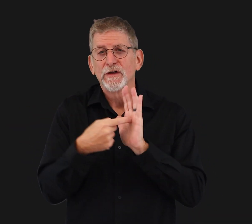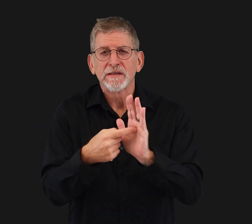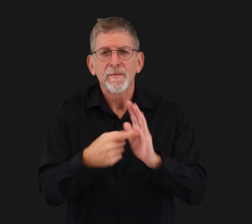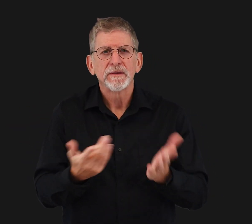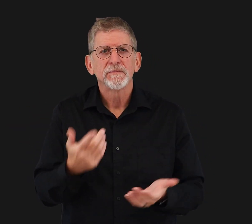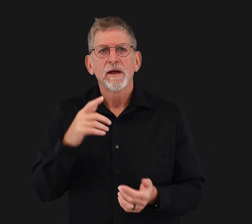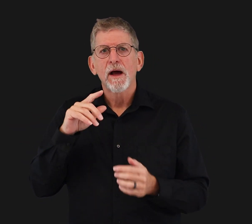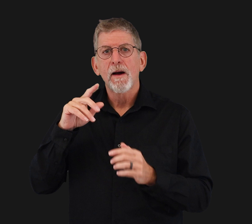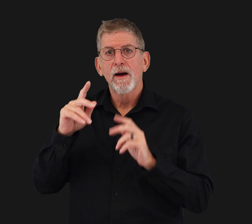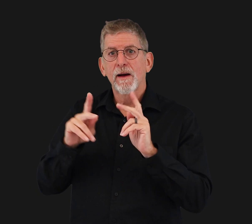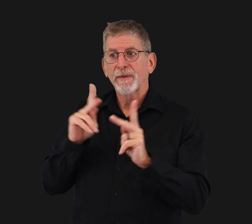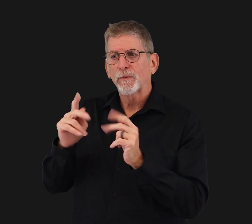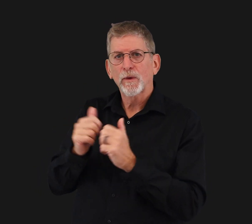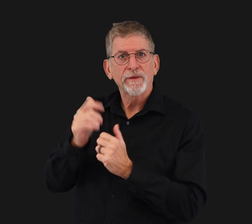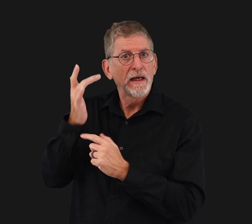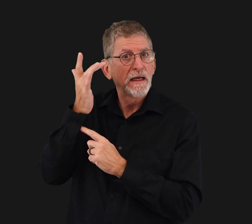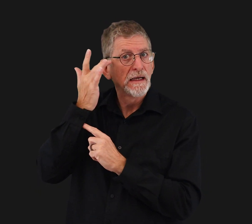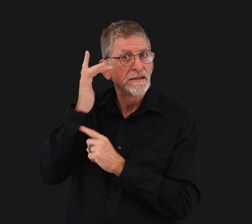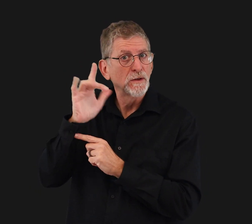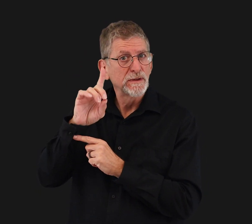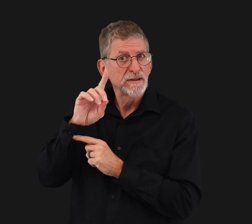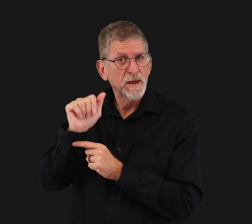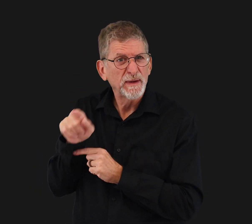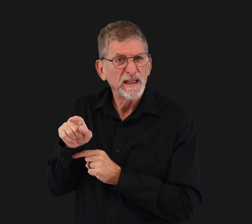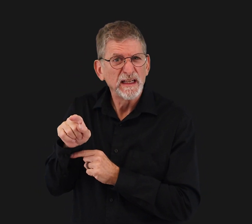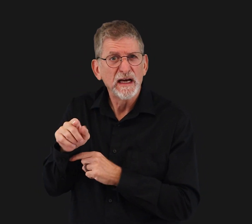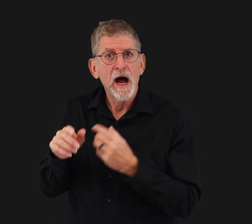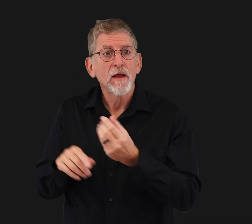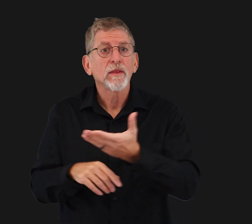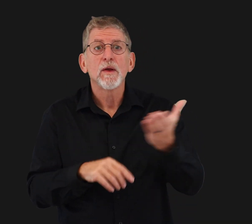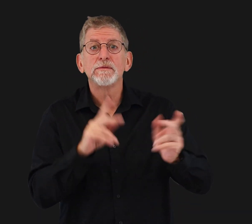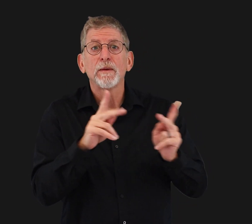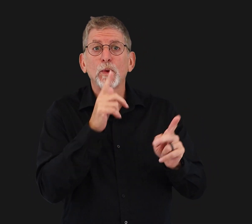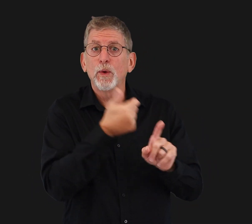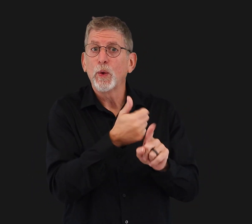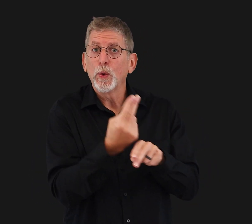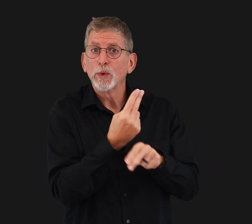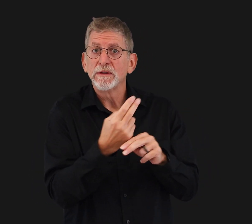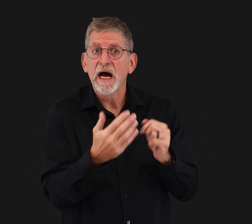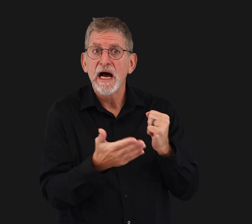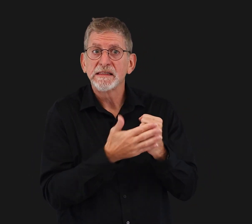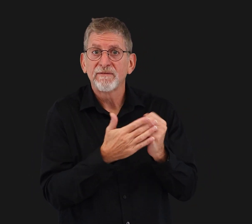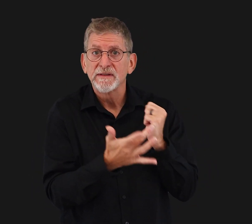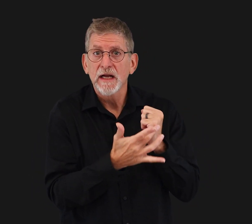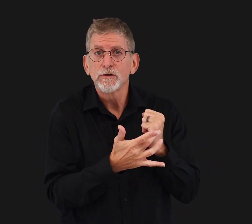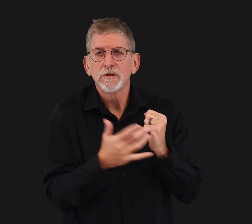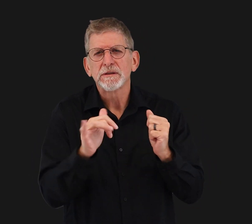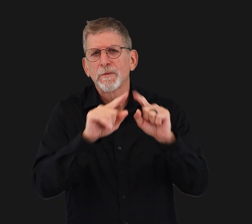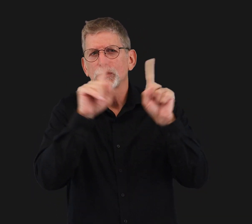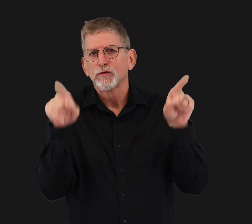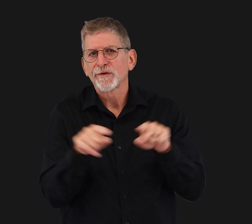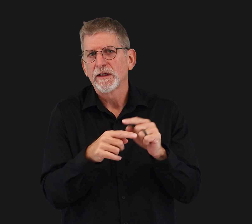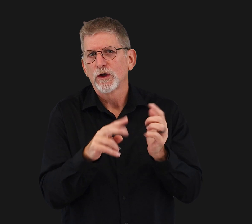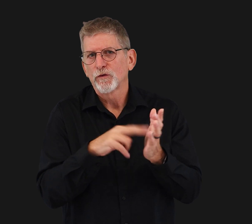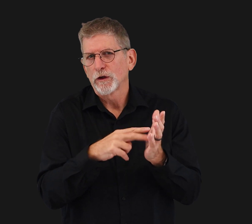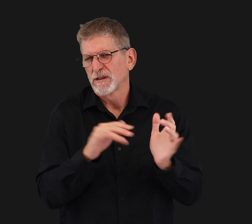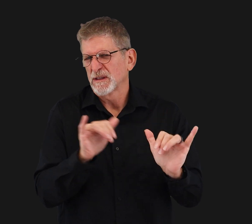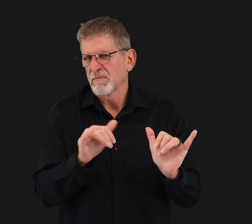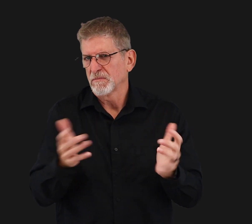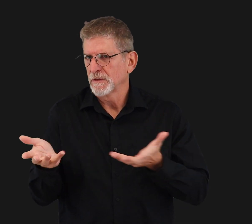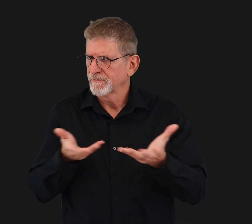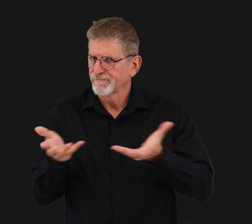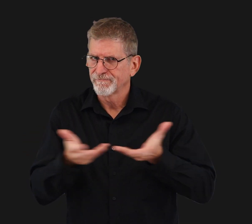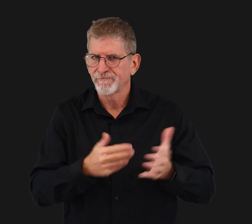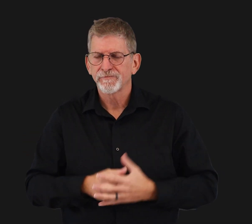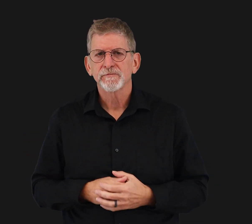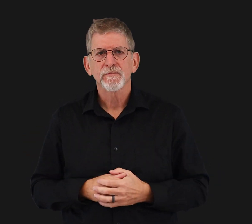(For example, those with intellectual disabilities, and those who use assistive technologies, such as screen readers.)